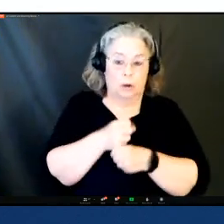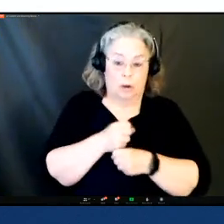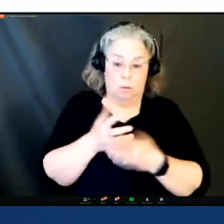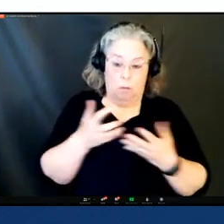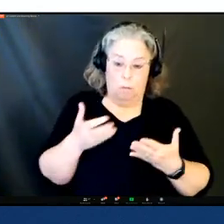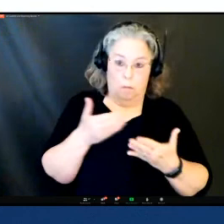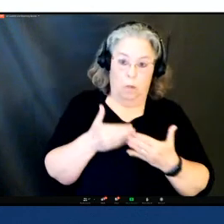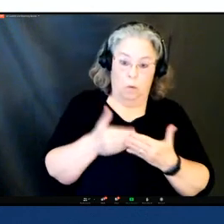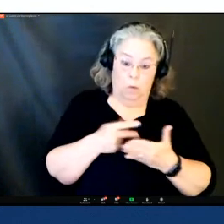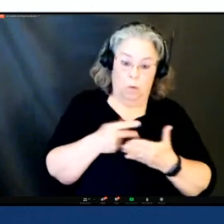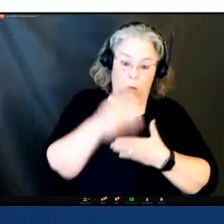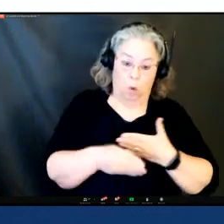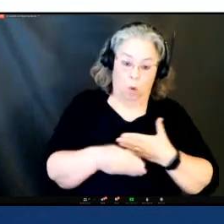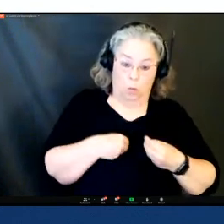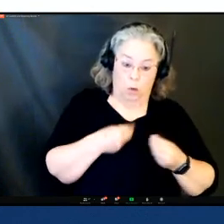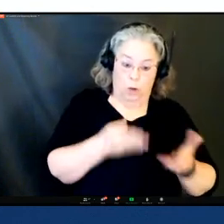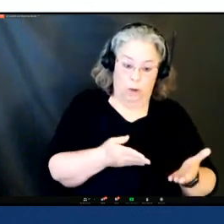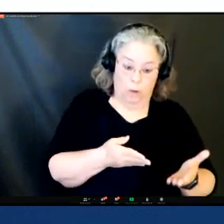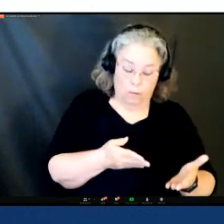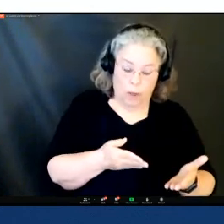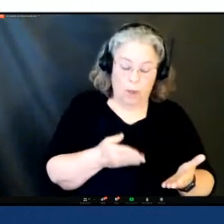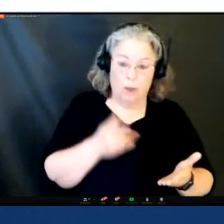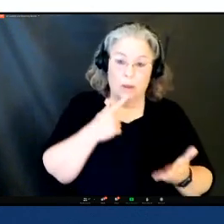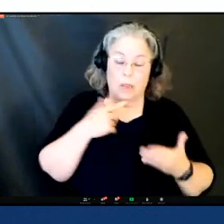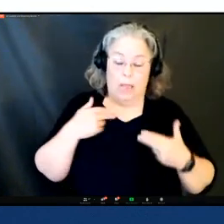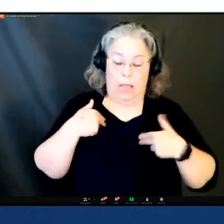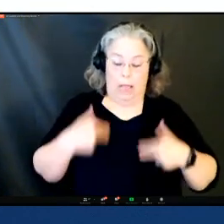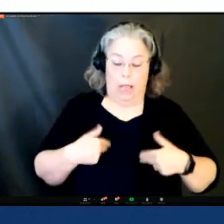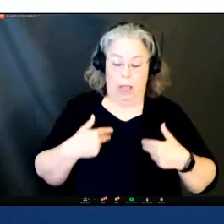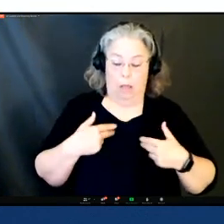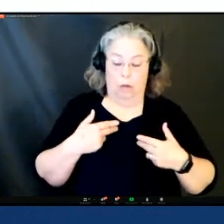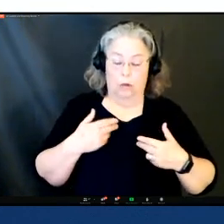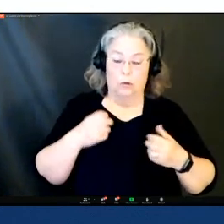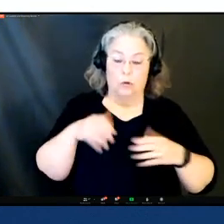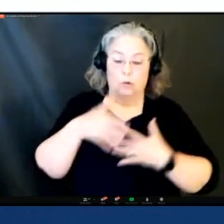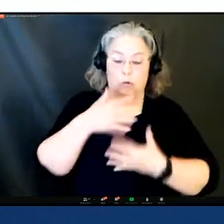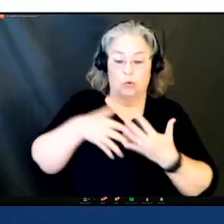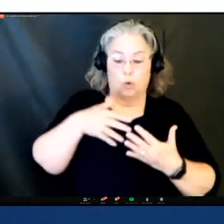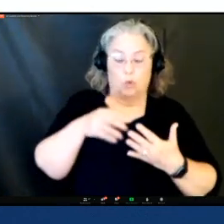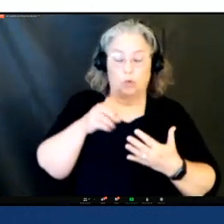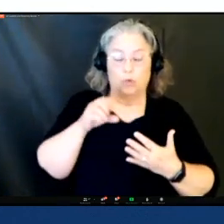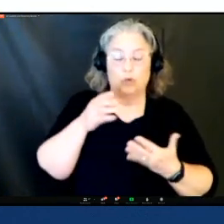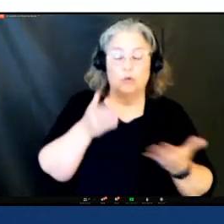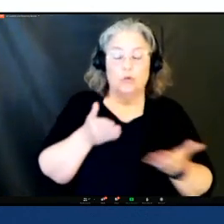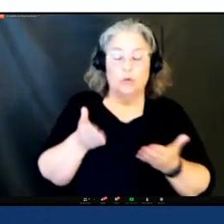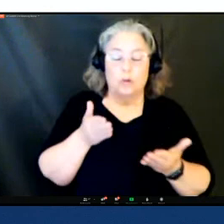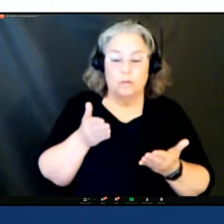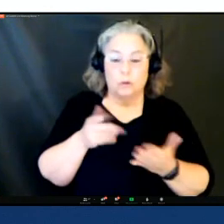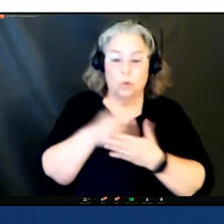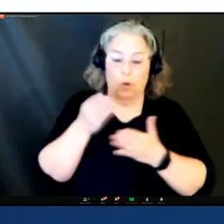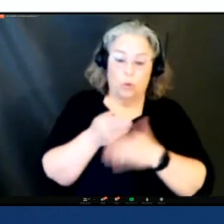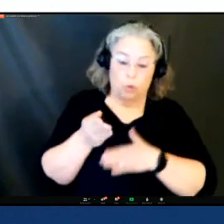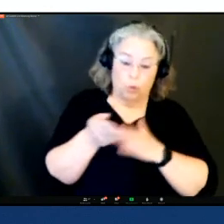we provide, especially the health and social service programs from the state and federal government, but many of the programs have